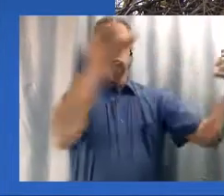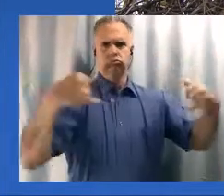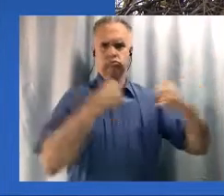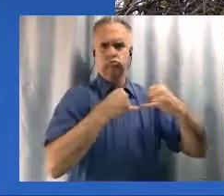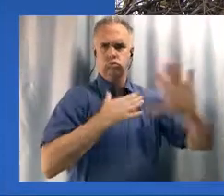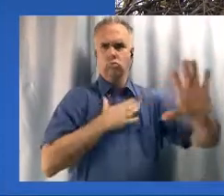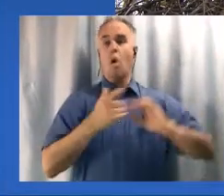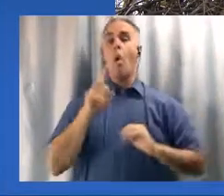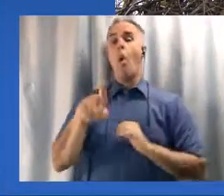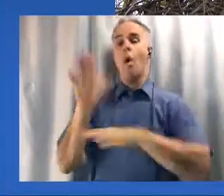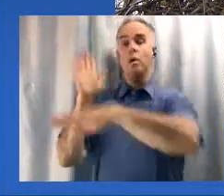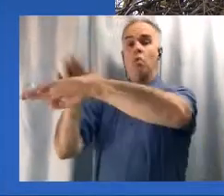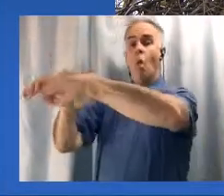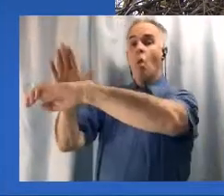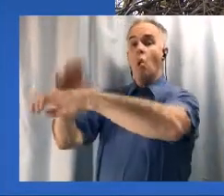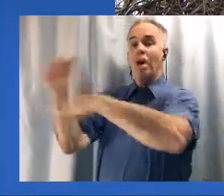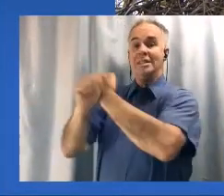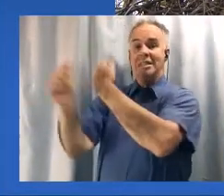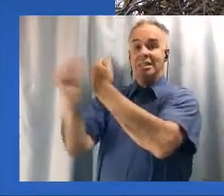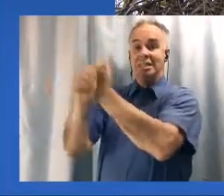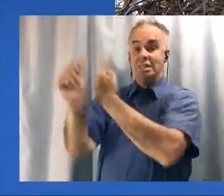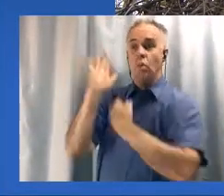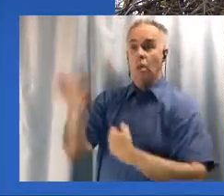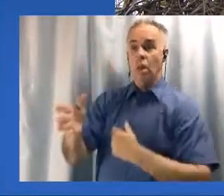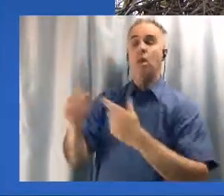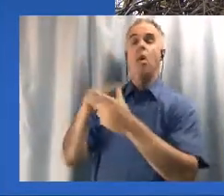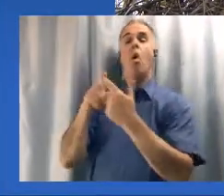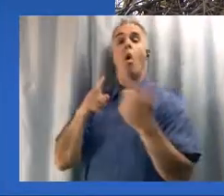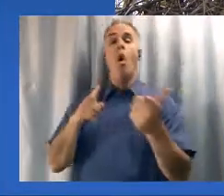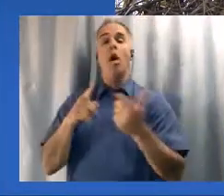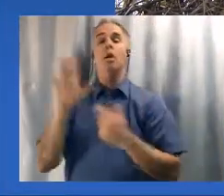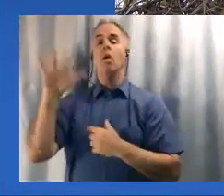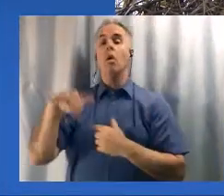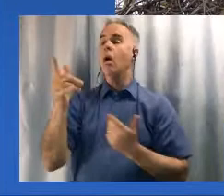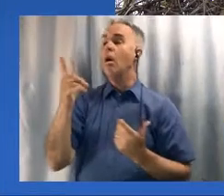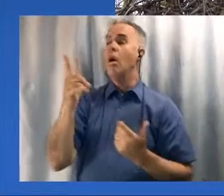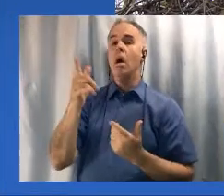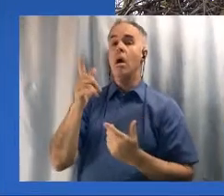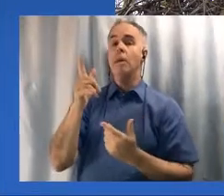to claim a territory, to warn of danger, or call to a mate.